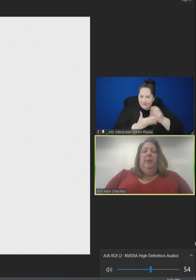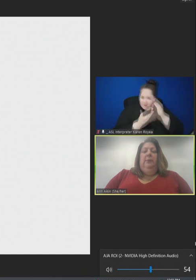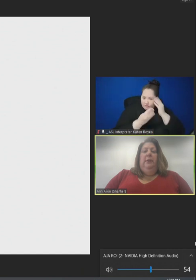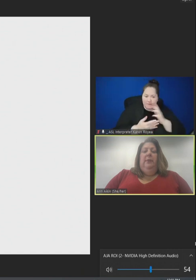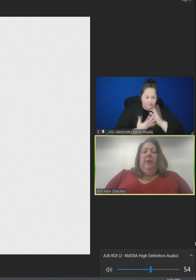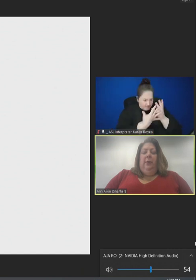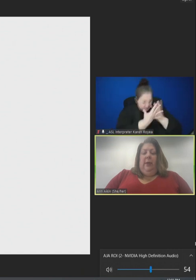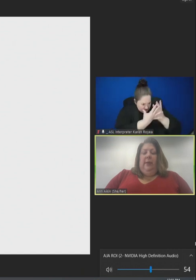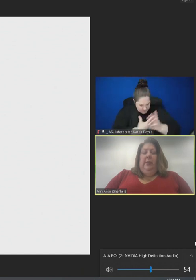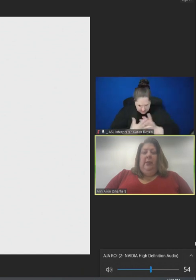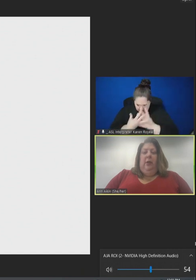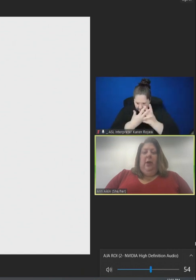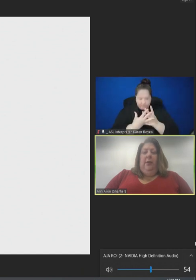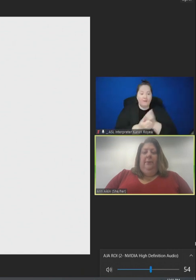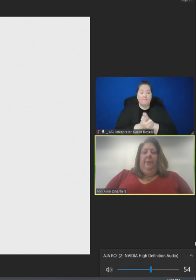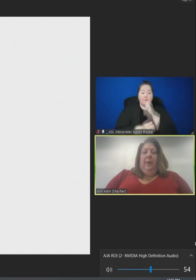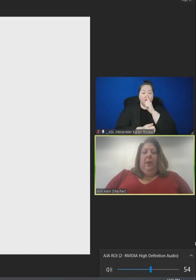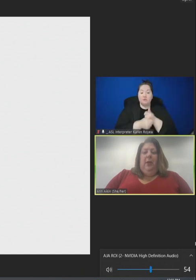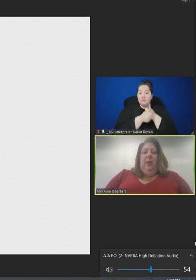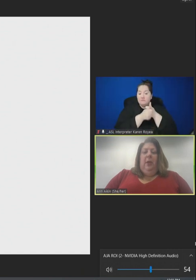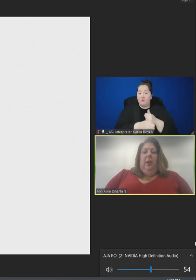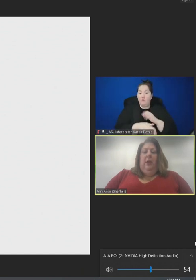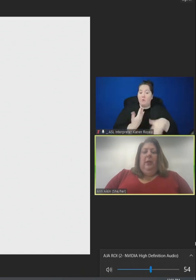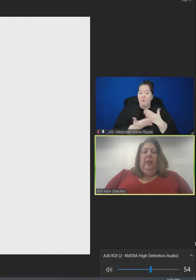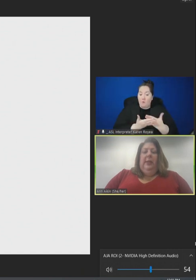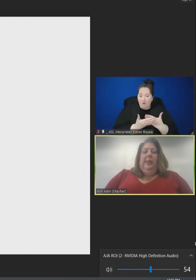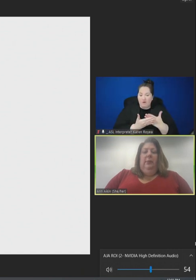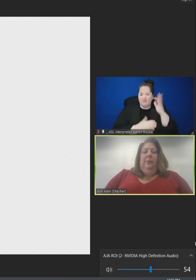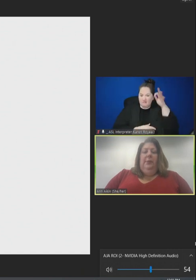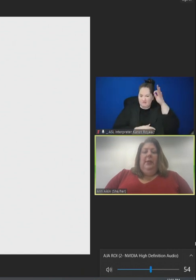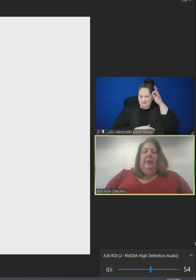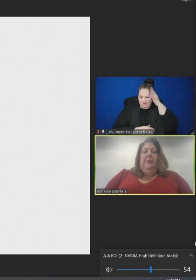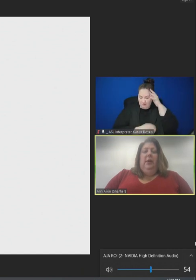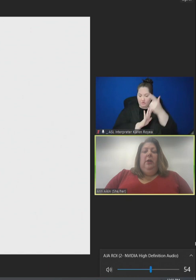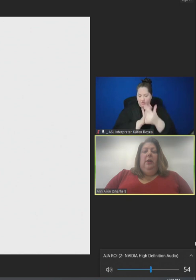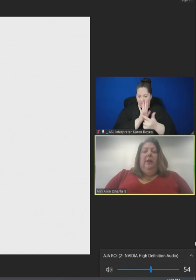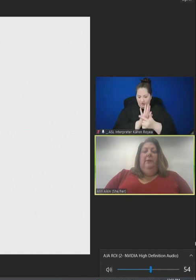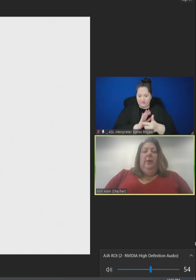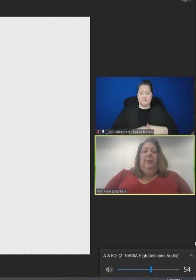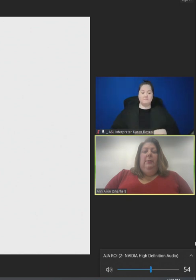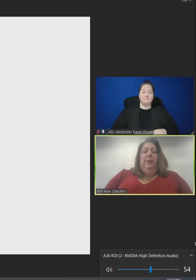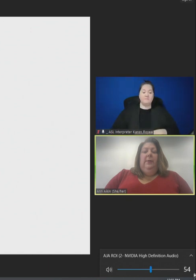comply with federal ethics law. The liaison representatives are non-voting members of